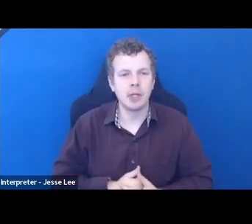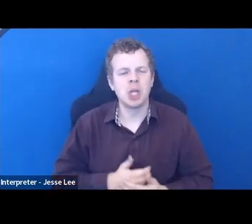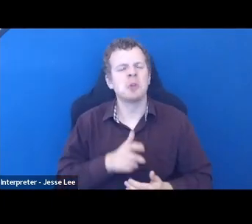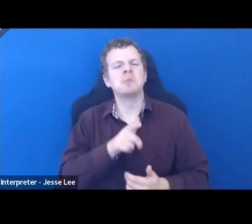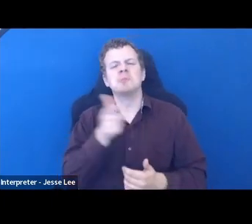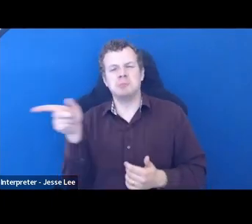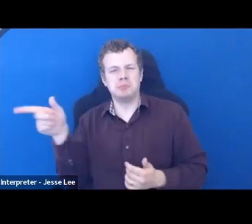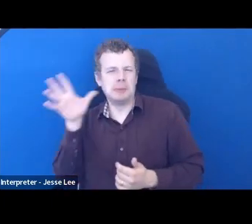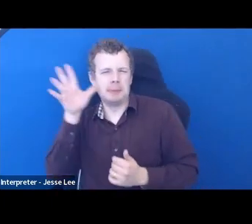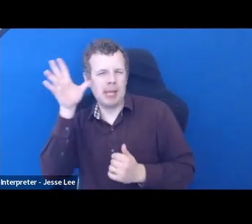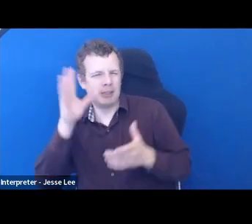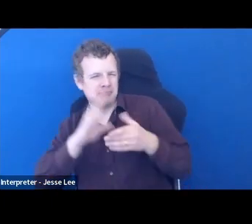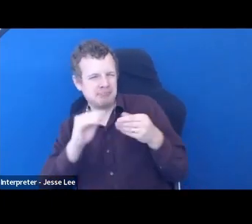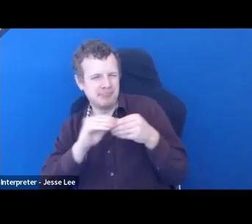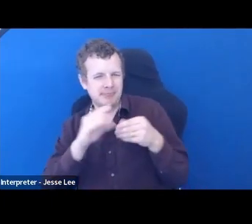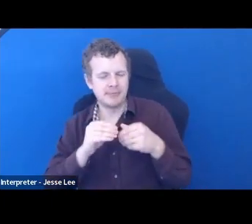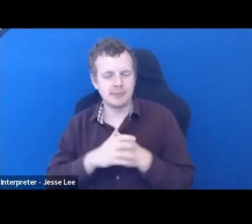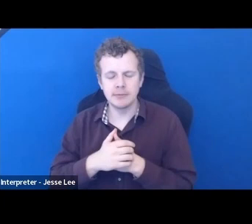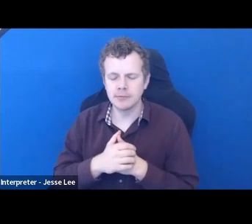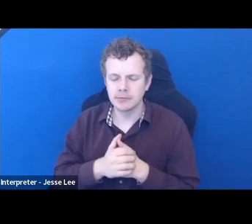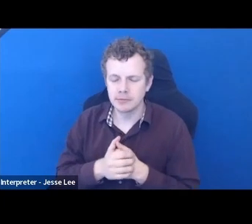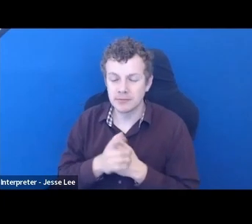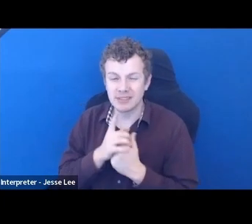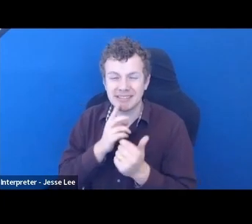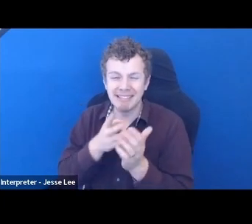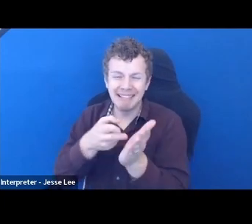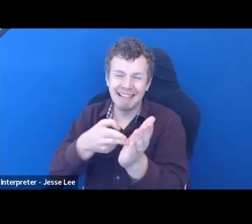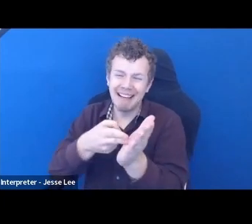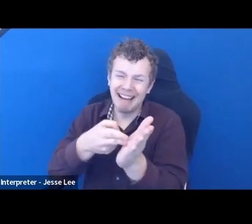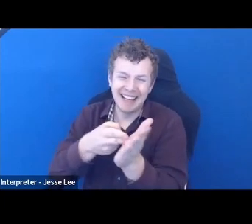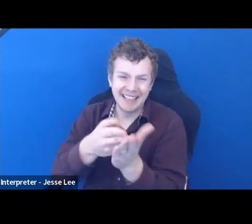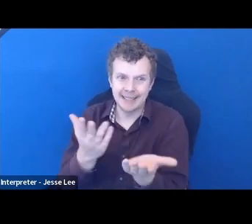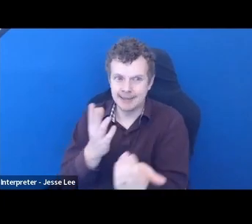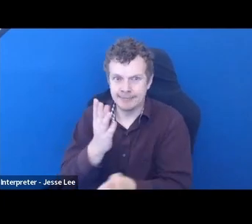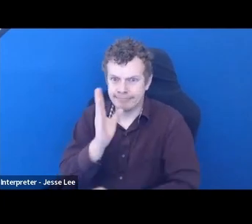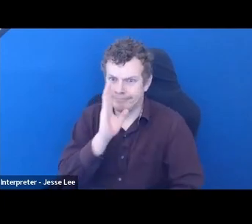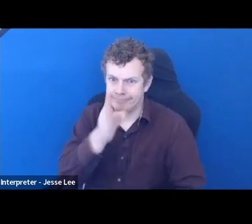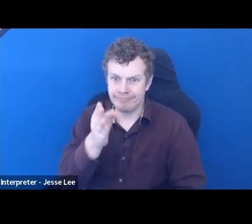So I mean to be honest, to be brutally honest there has been no management plan.